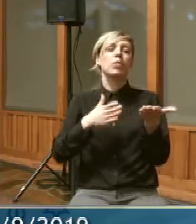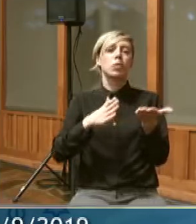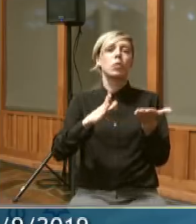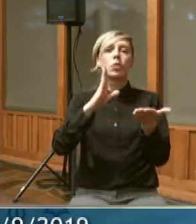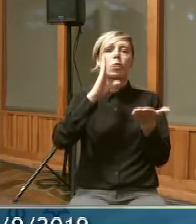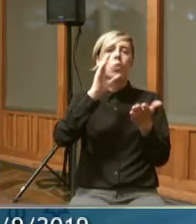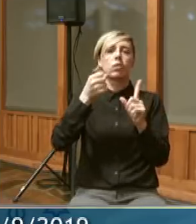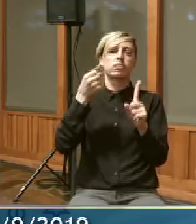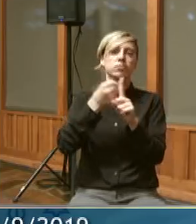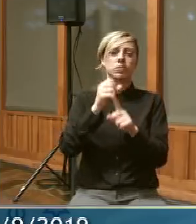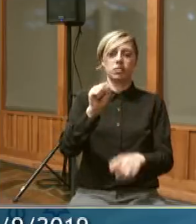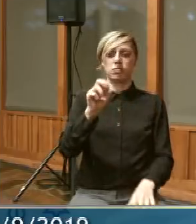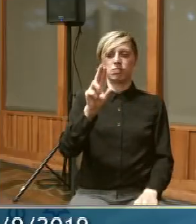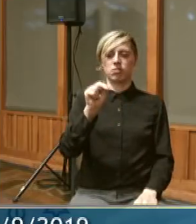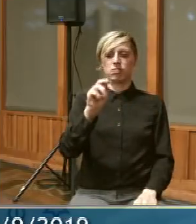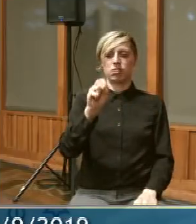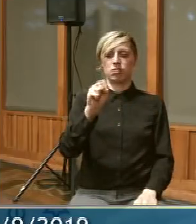SUN SITES ARE NOT SLATED TO BE DIRECTLY UNDERRED FUNDED THIS